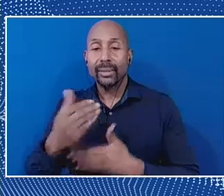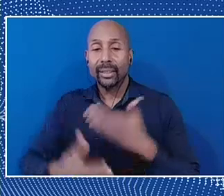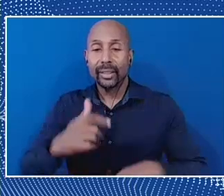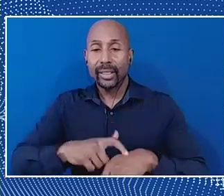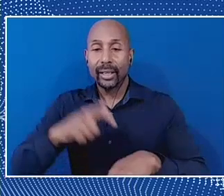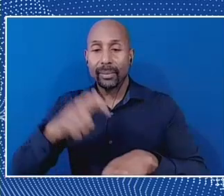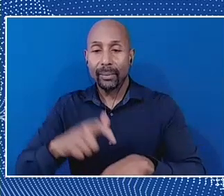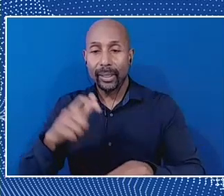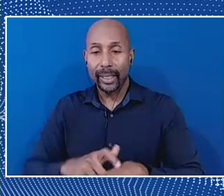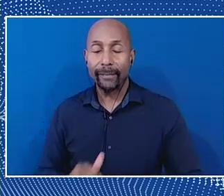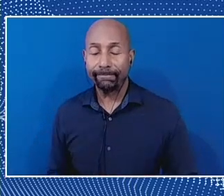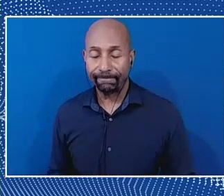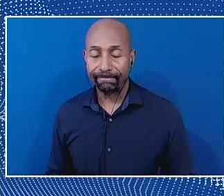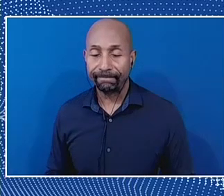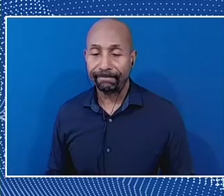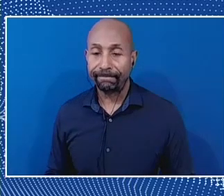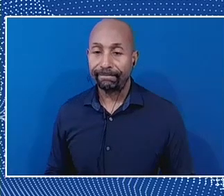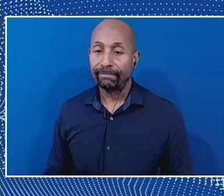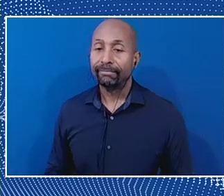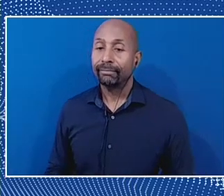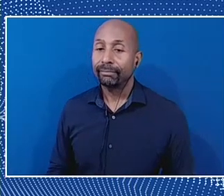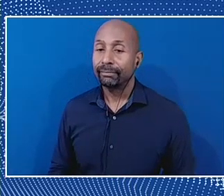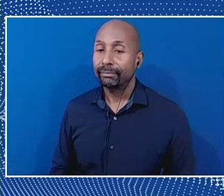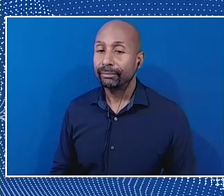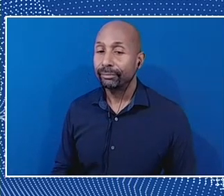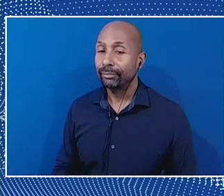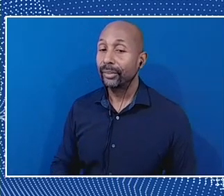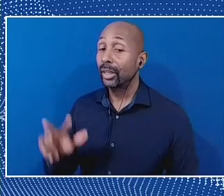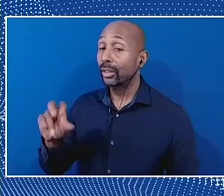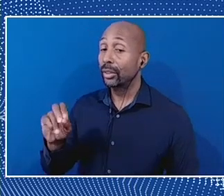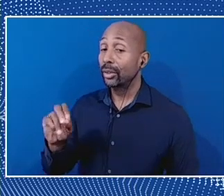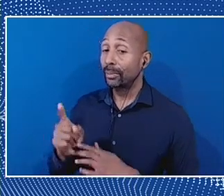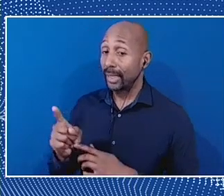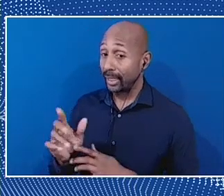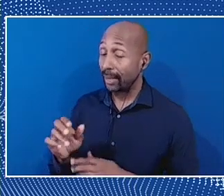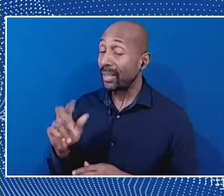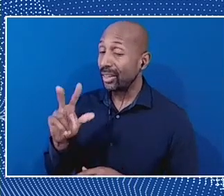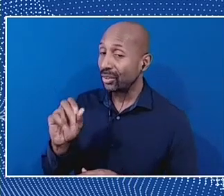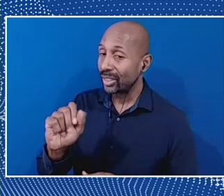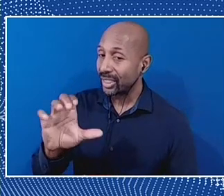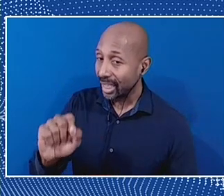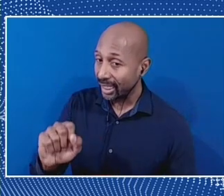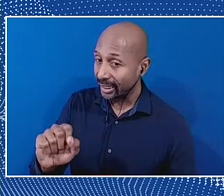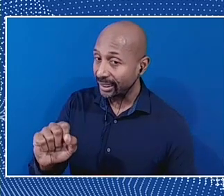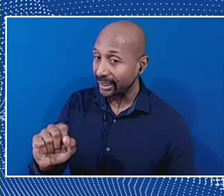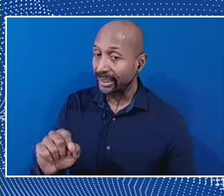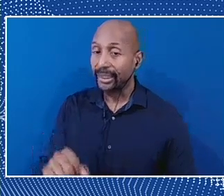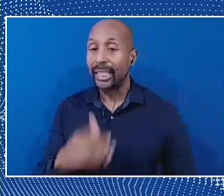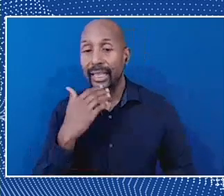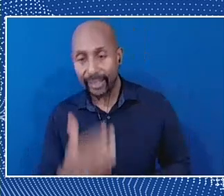Hey, I re-admitted Joann. I think her audio issues should be solved. Okay.